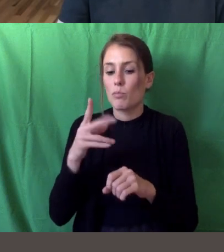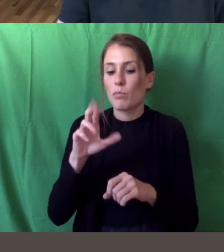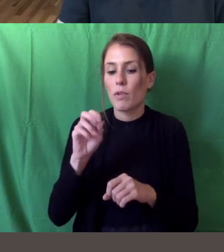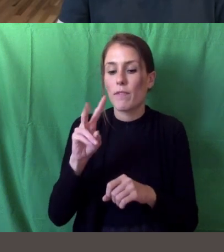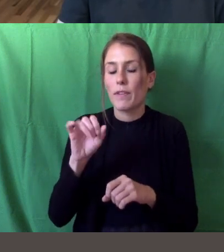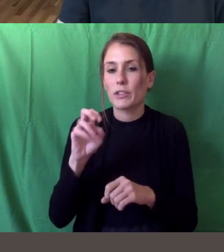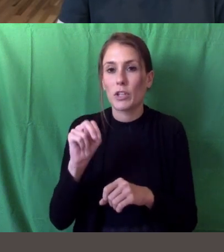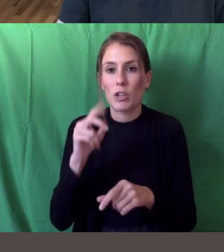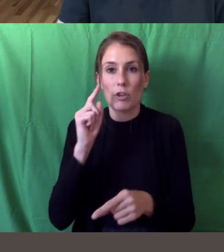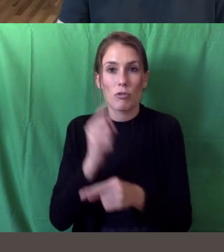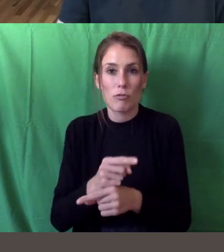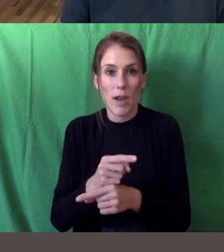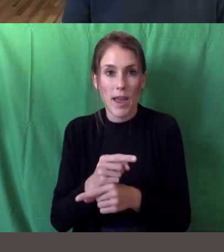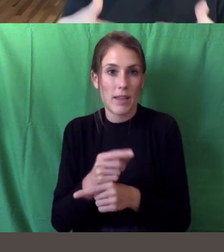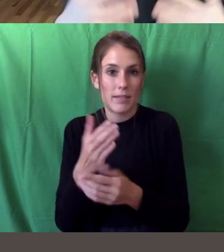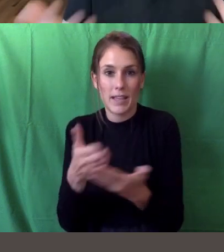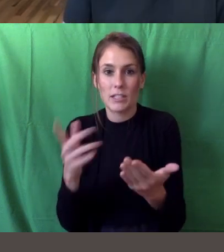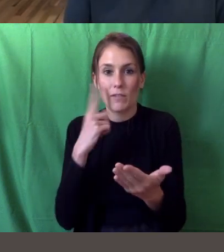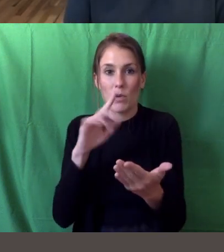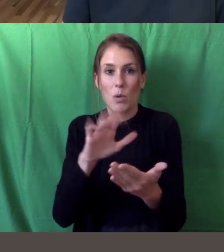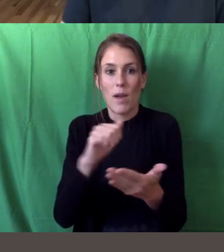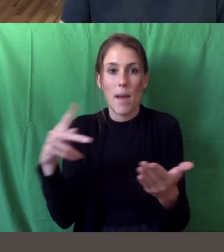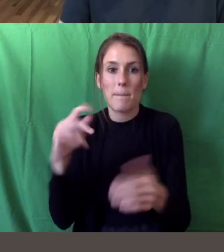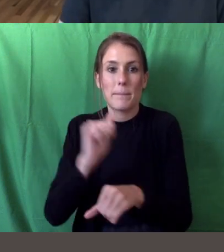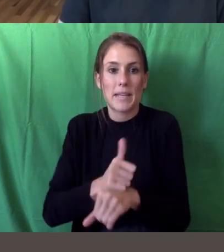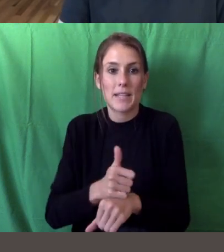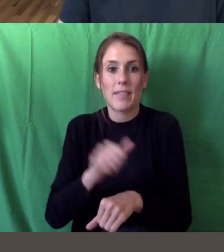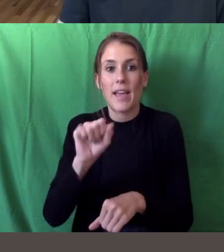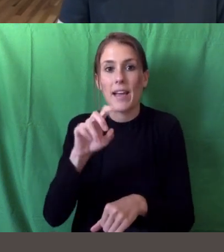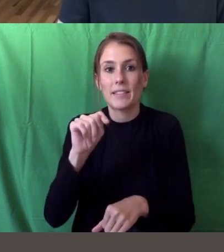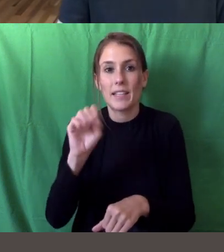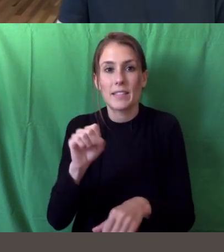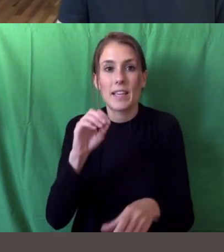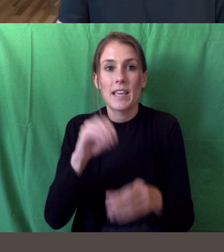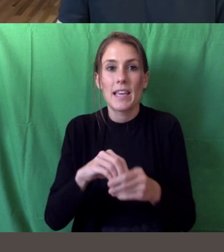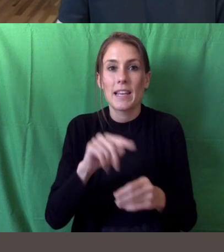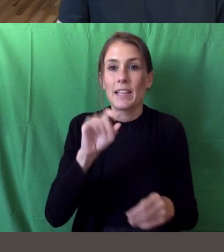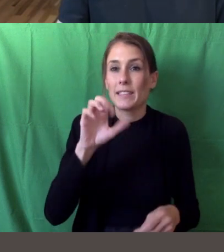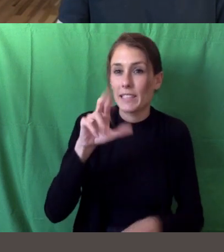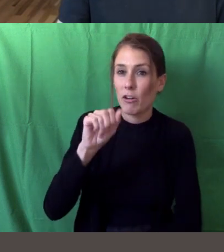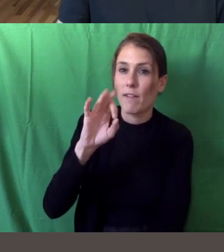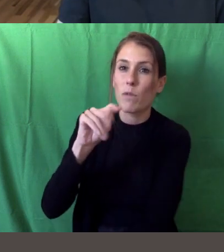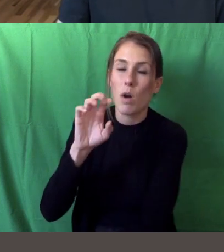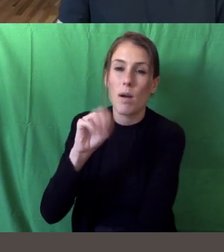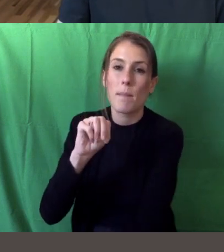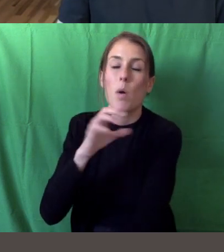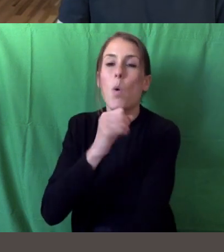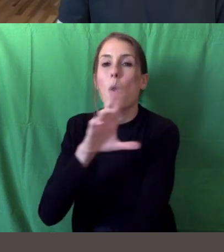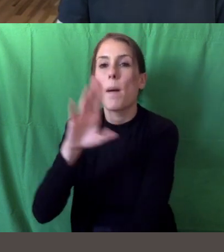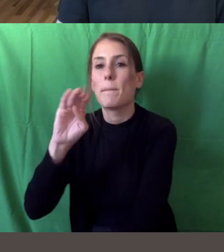deploy code on Azure, based on those infrastructures, code assets that are either written in Bicep or Terraform, included in the template.